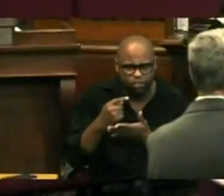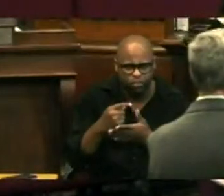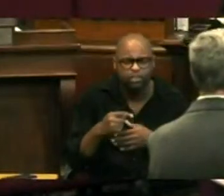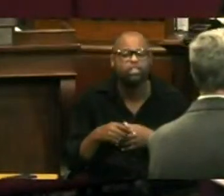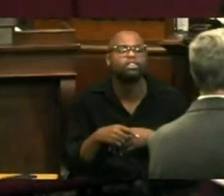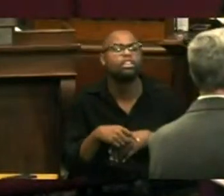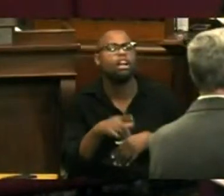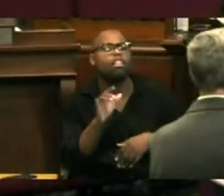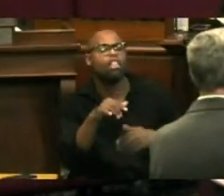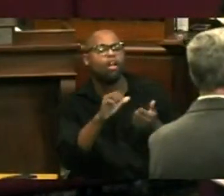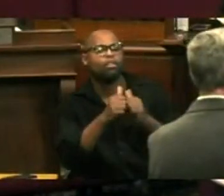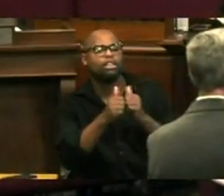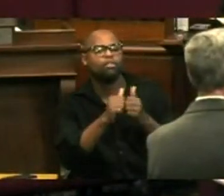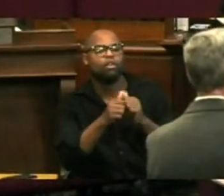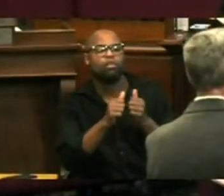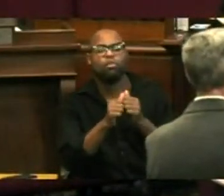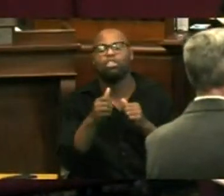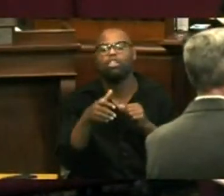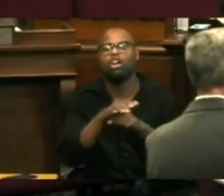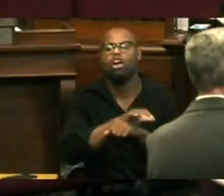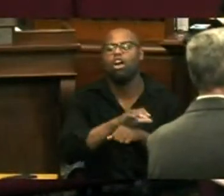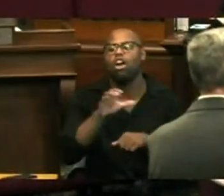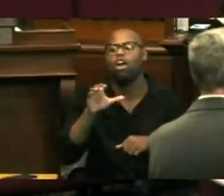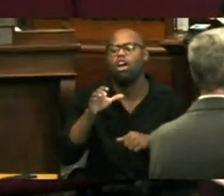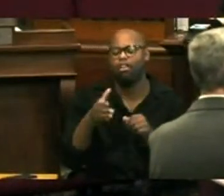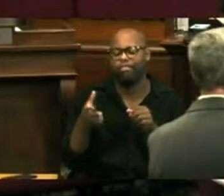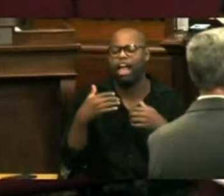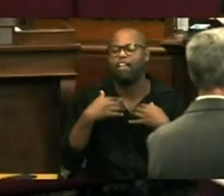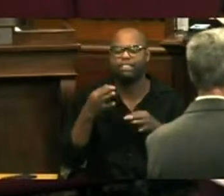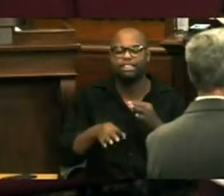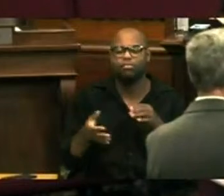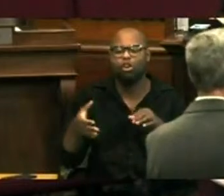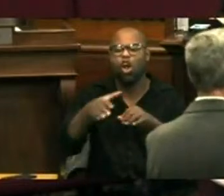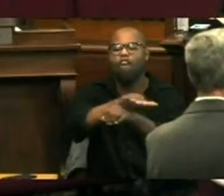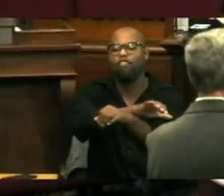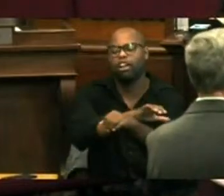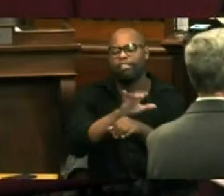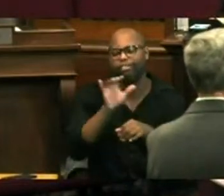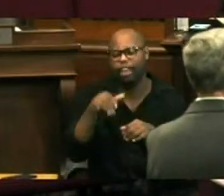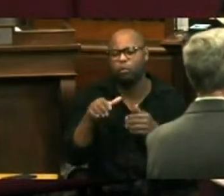was the most expensive. Actually, it was competitive